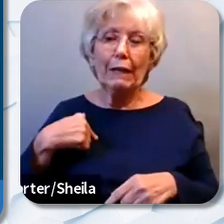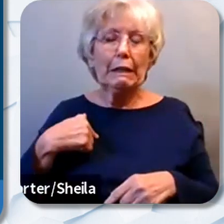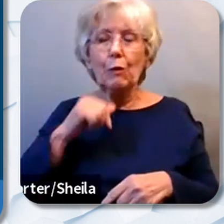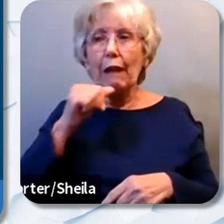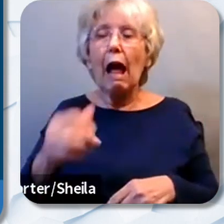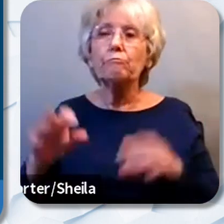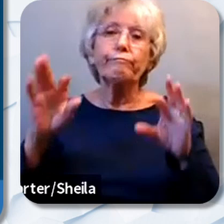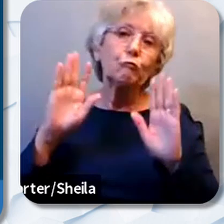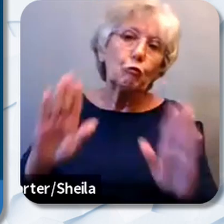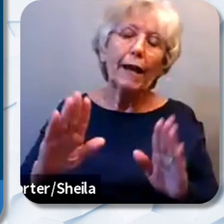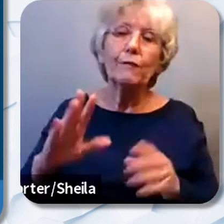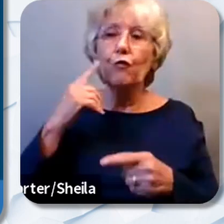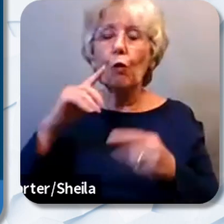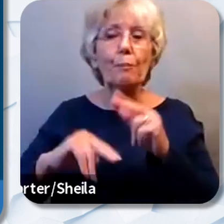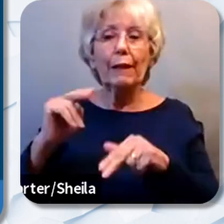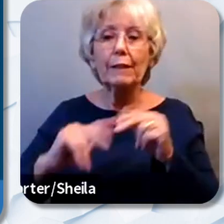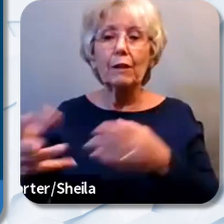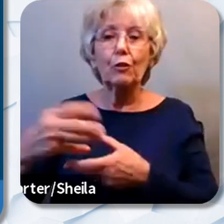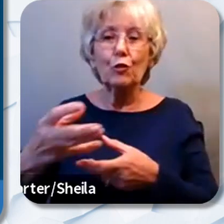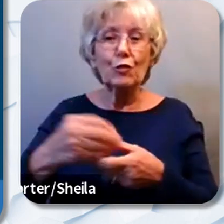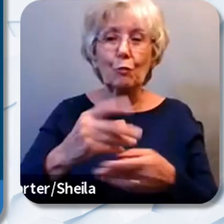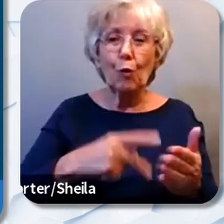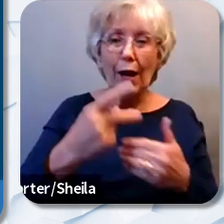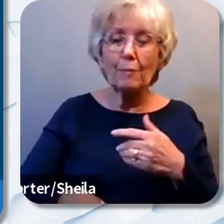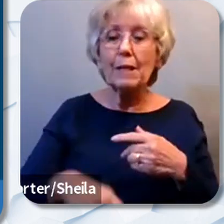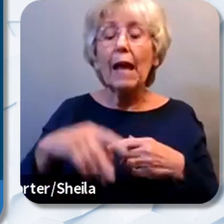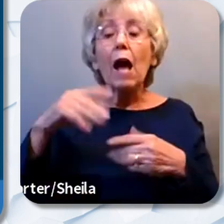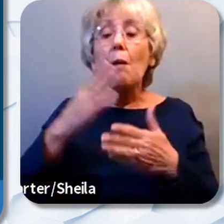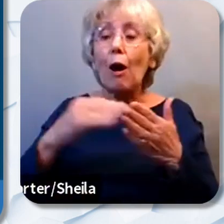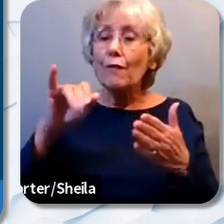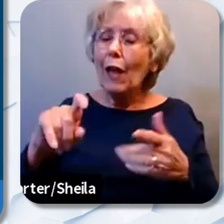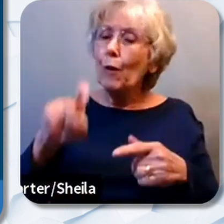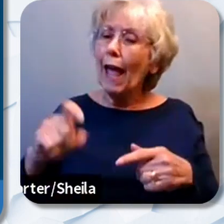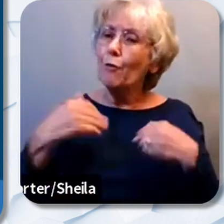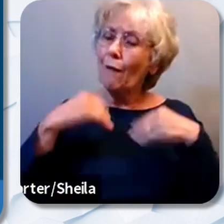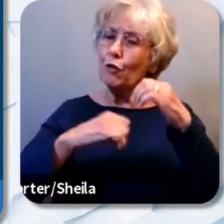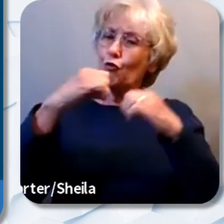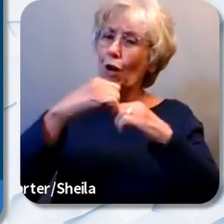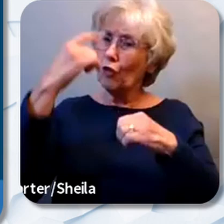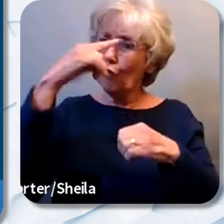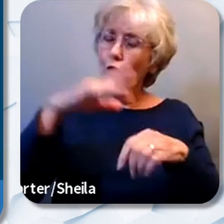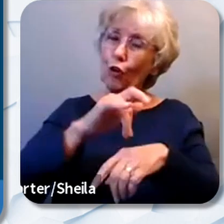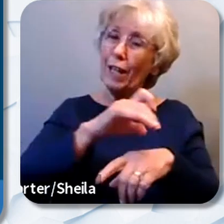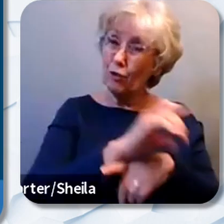and building them part of that is due to the structure early education. lives in special